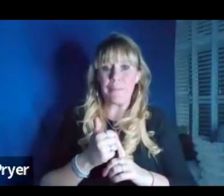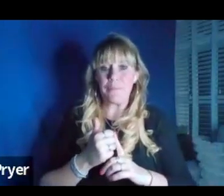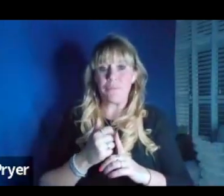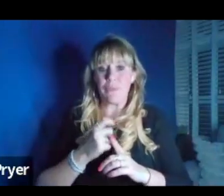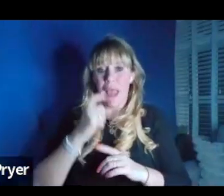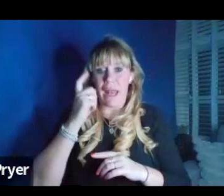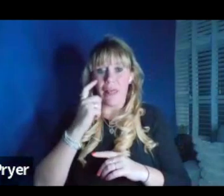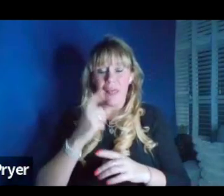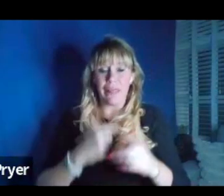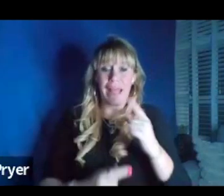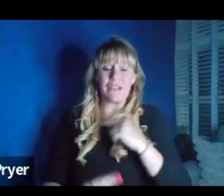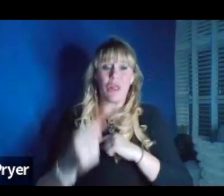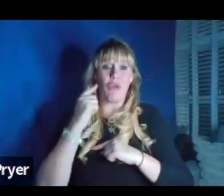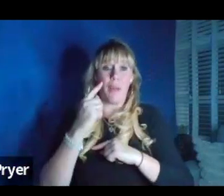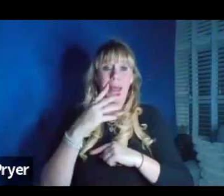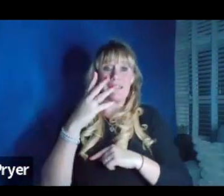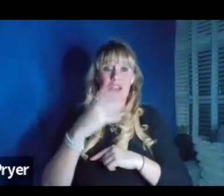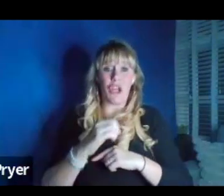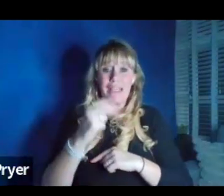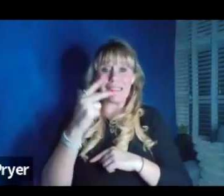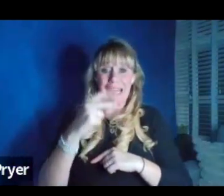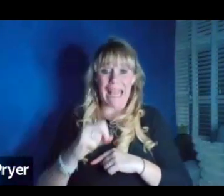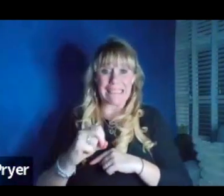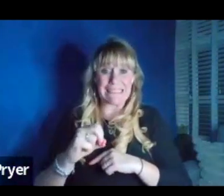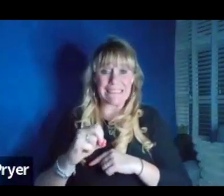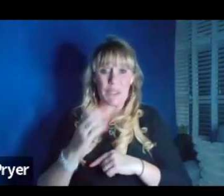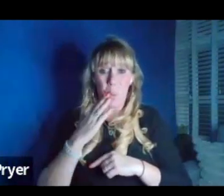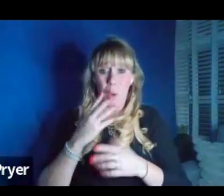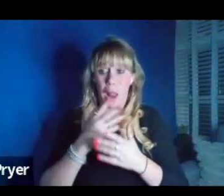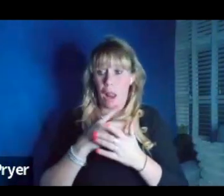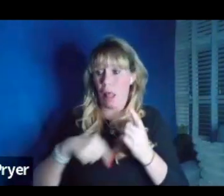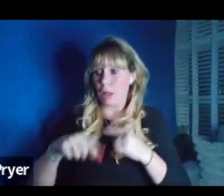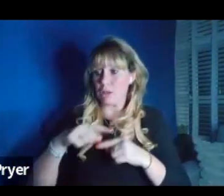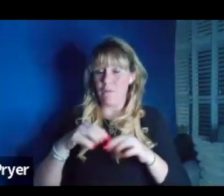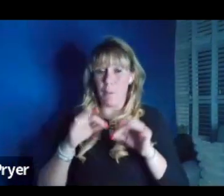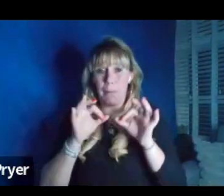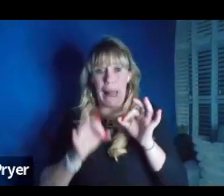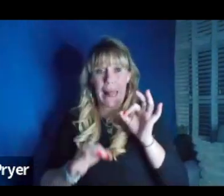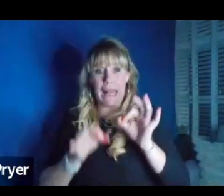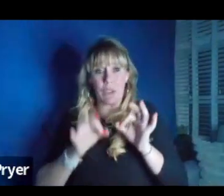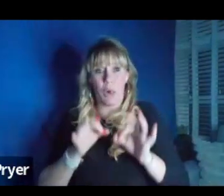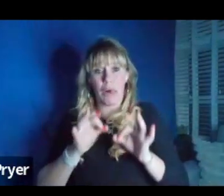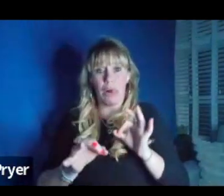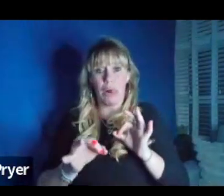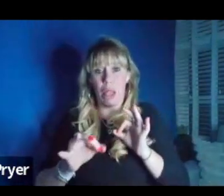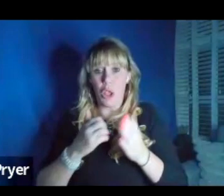to the 1980s as well, when a lot of us were very political weren't we, used to go on demonstrations all the time.